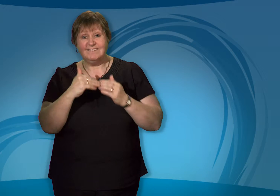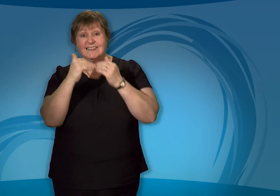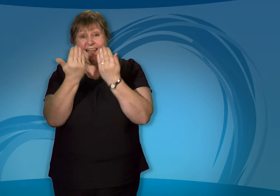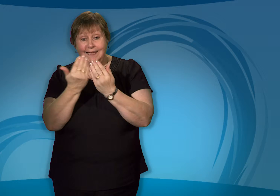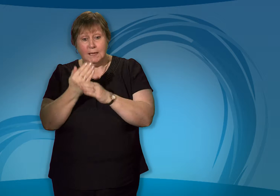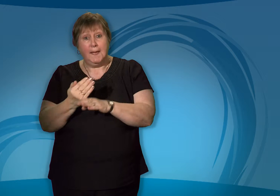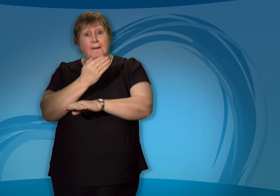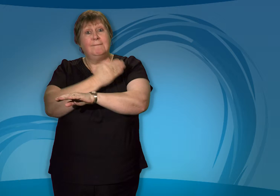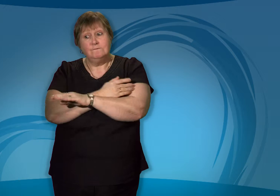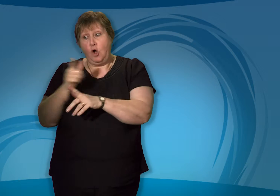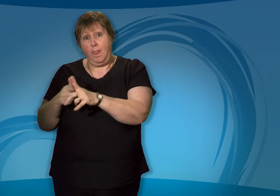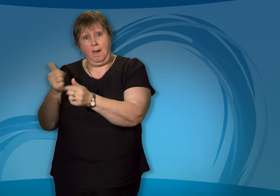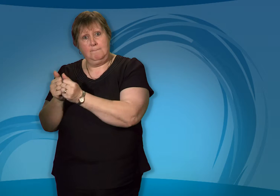before your procedure.